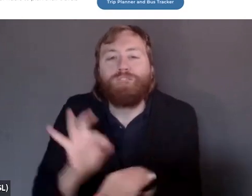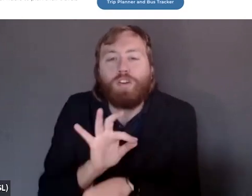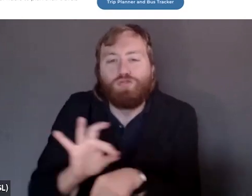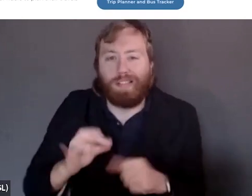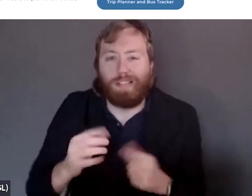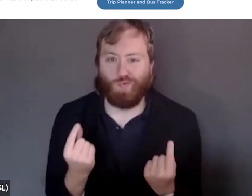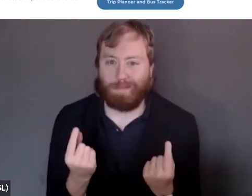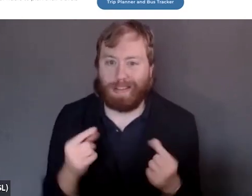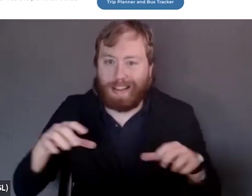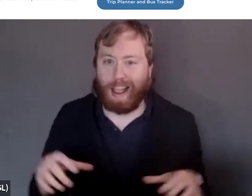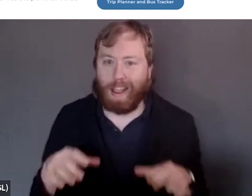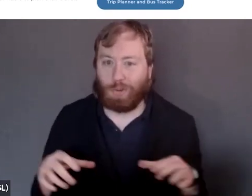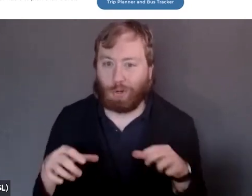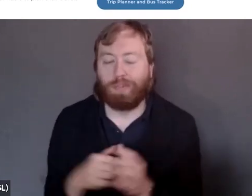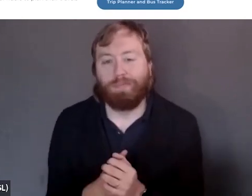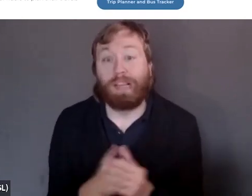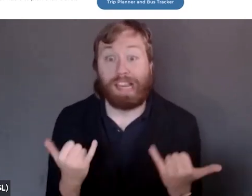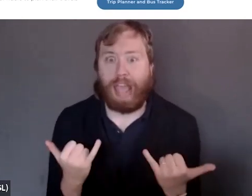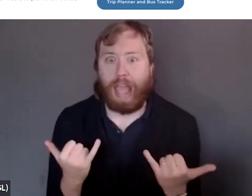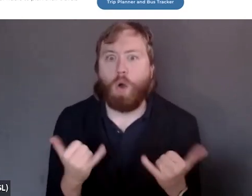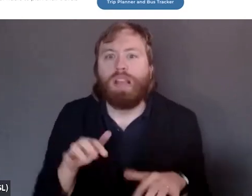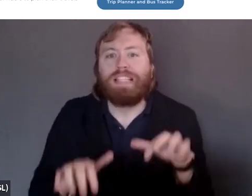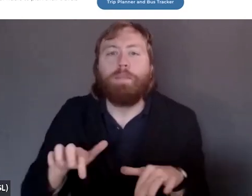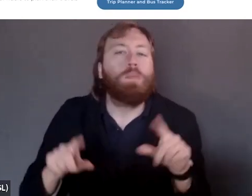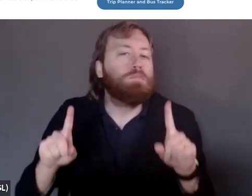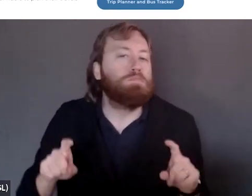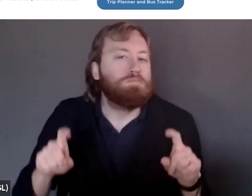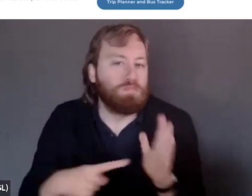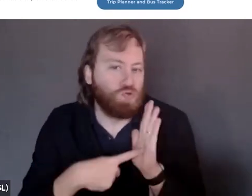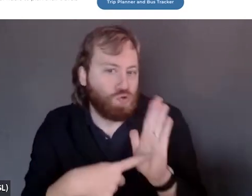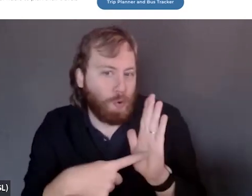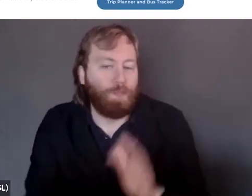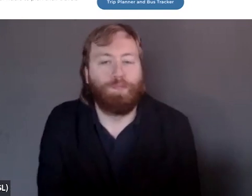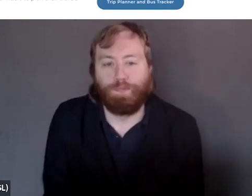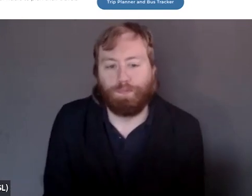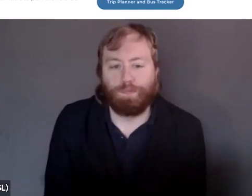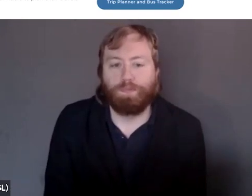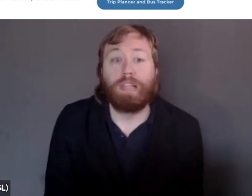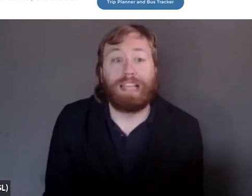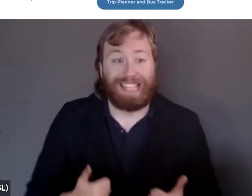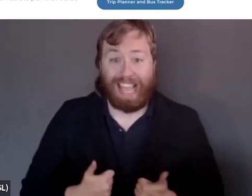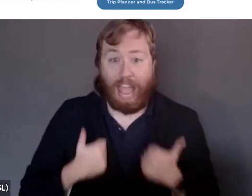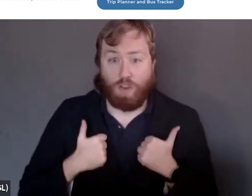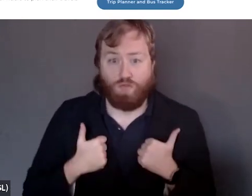to verify this is working correctly for this page. If I start in the address bar and click the Tab key,